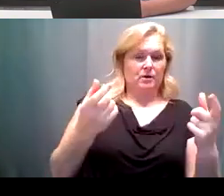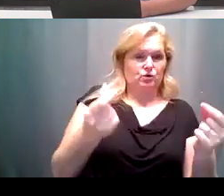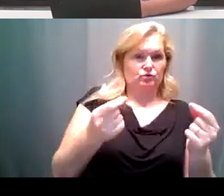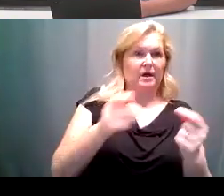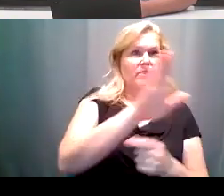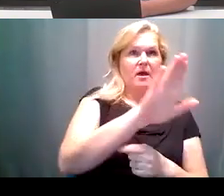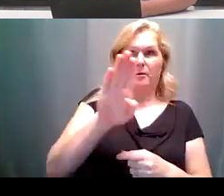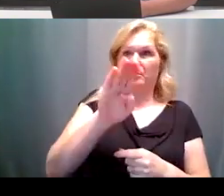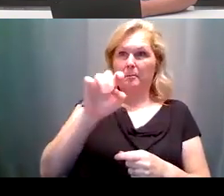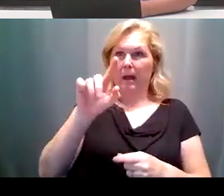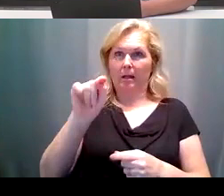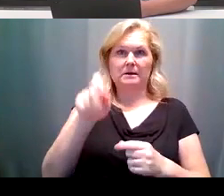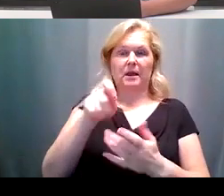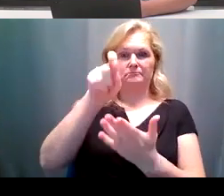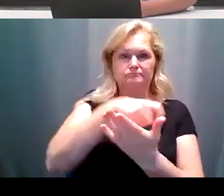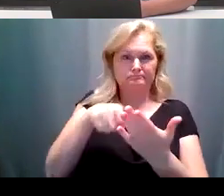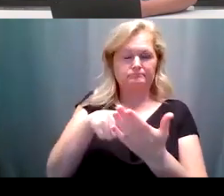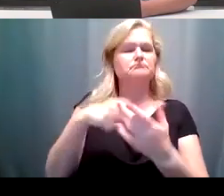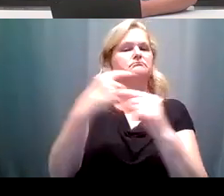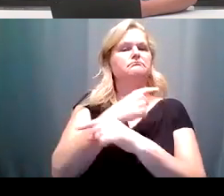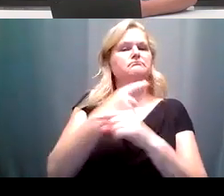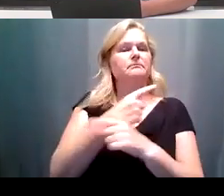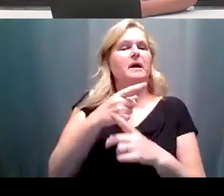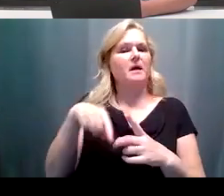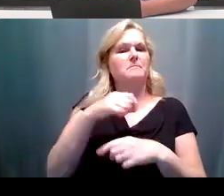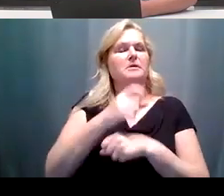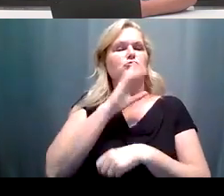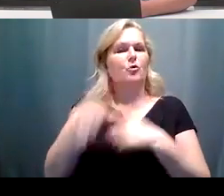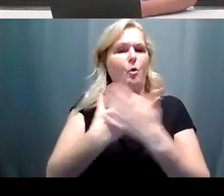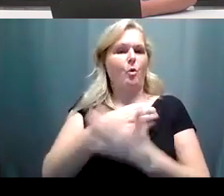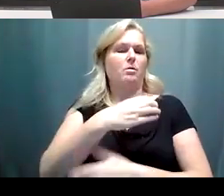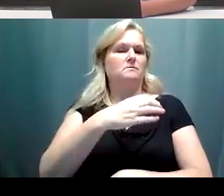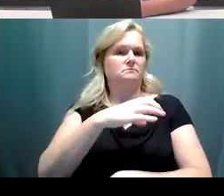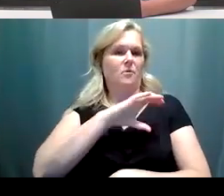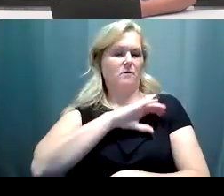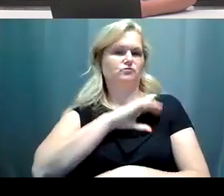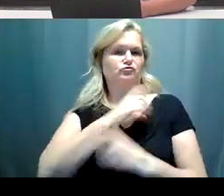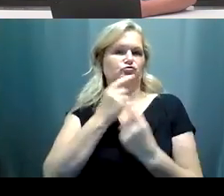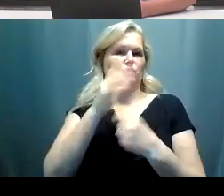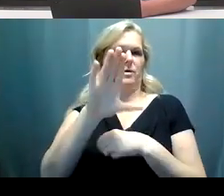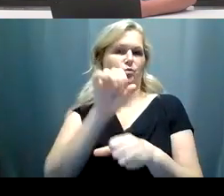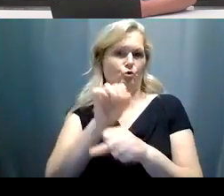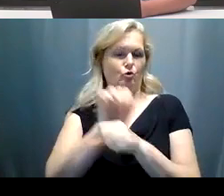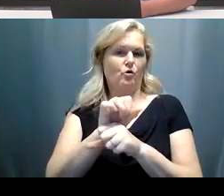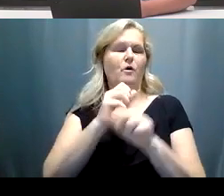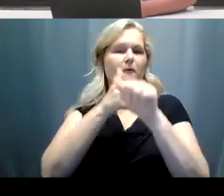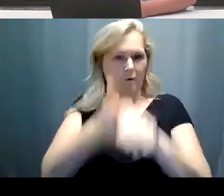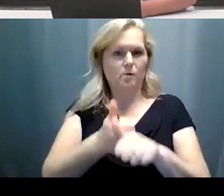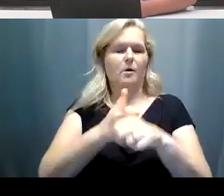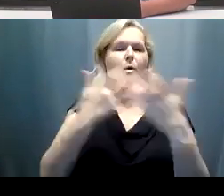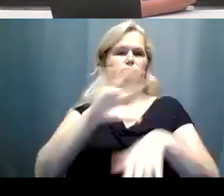and that election officers carry out their work according to established procedures